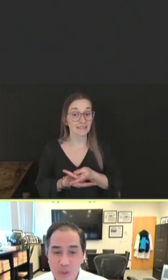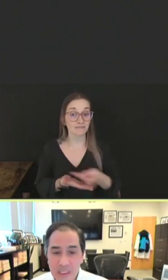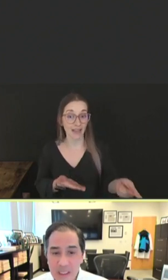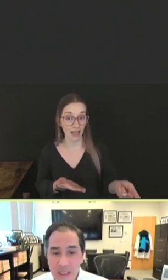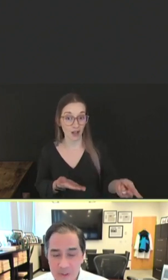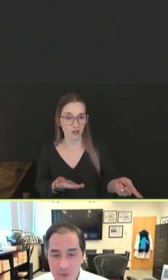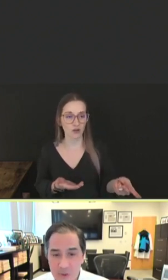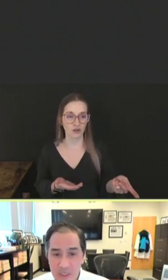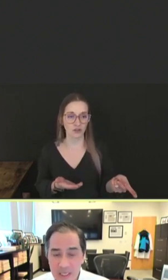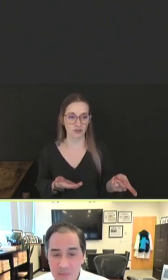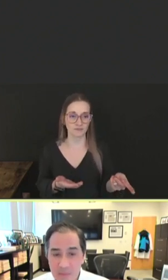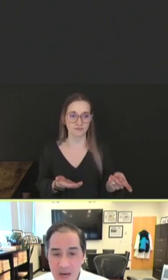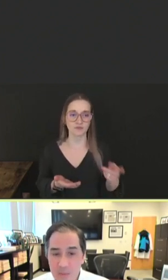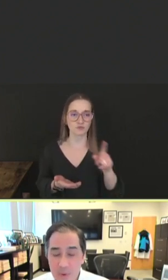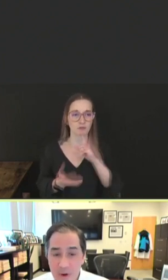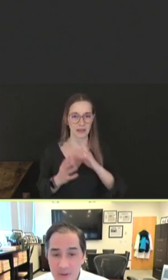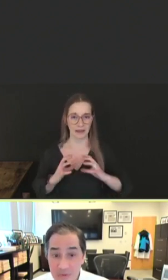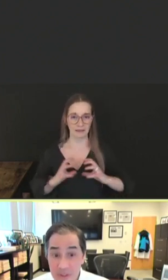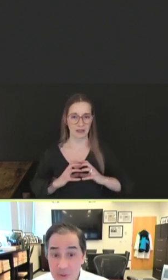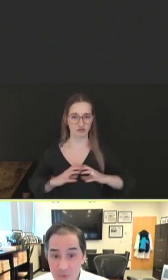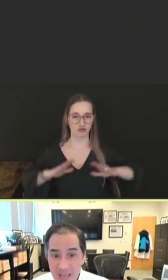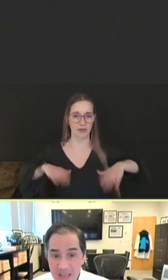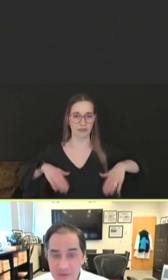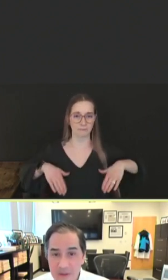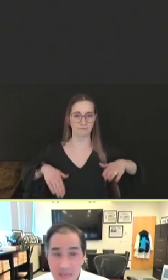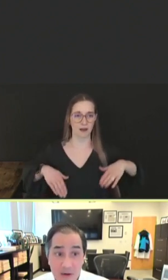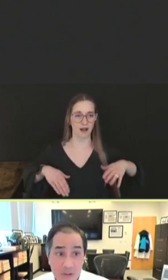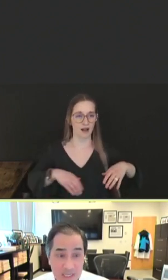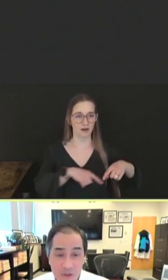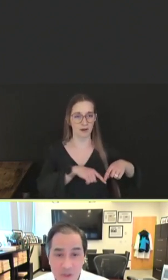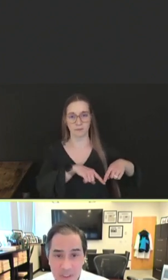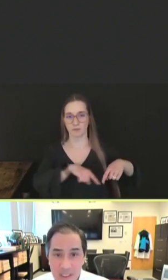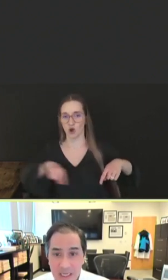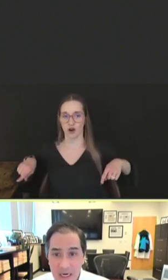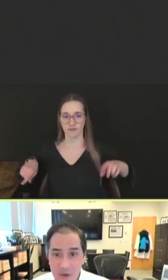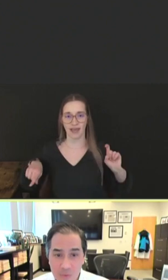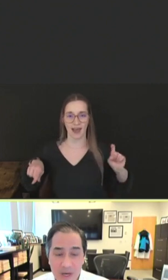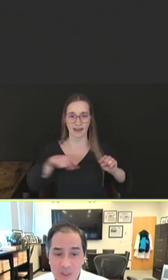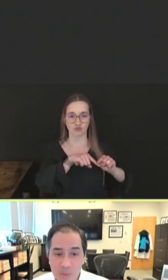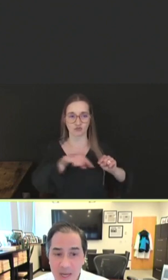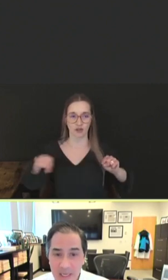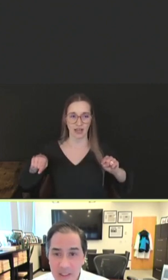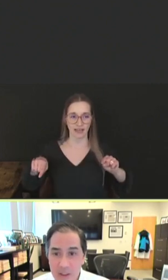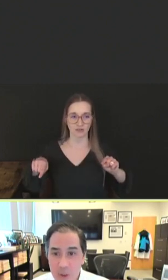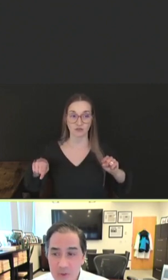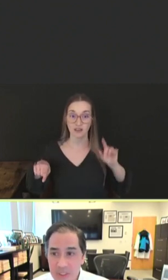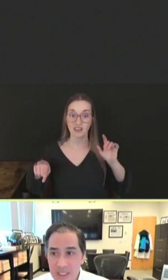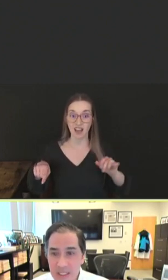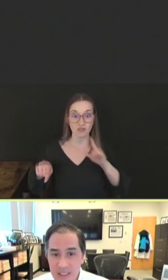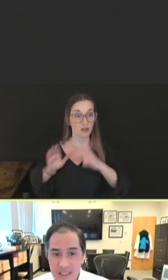really cluster in the bottom part of this graph, that are essentially characterized by low CD8 T